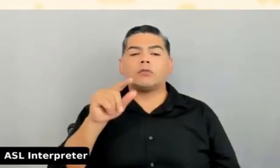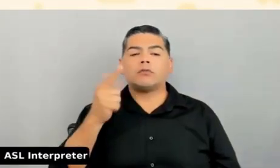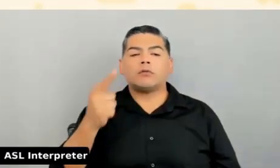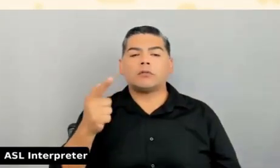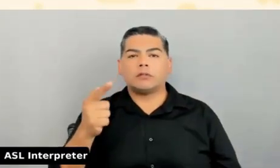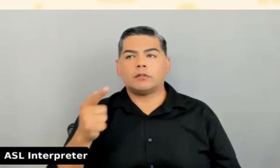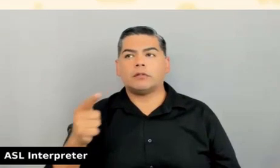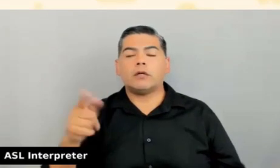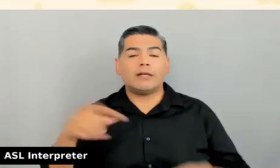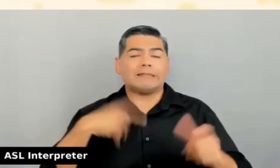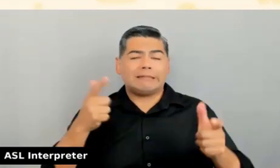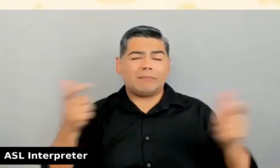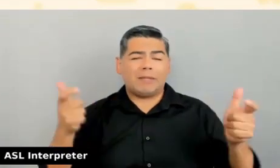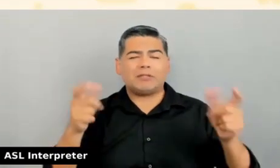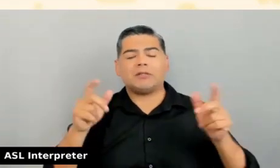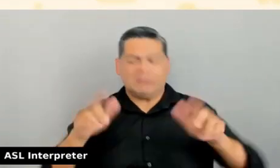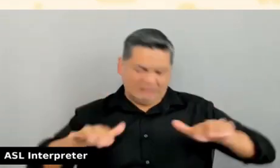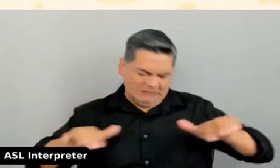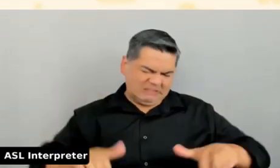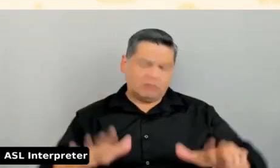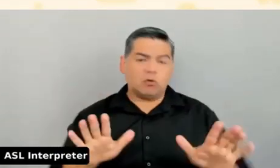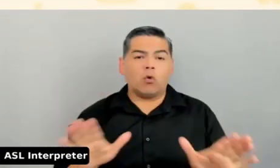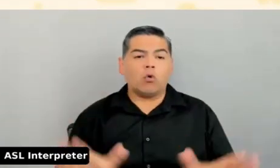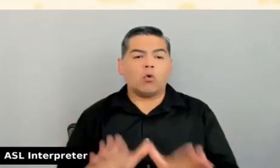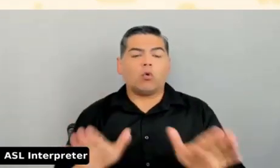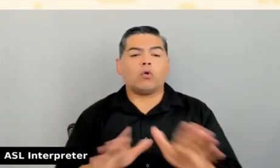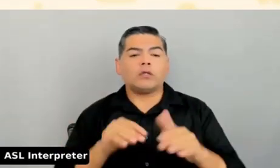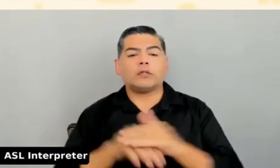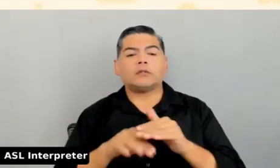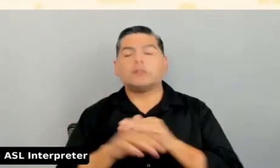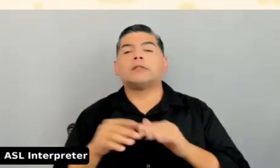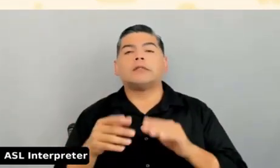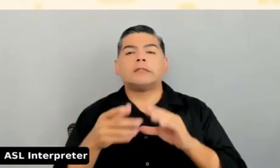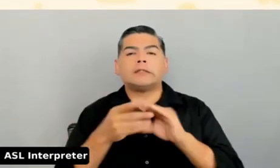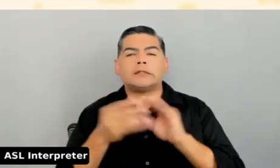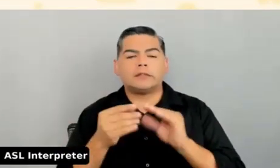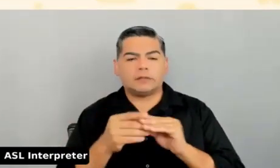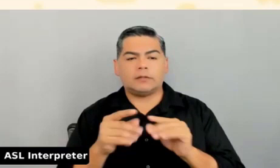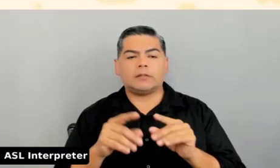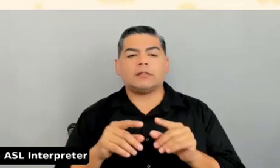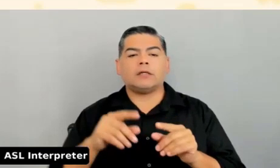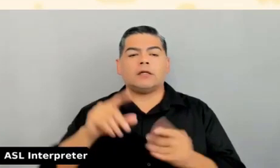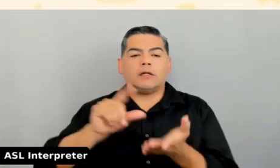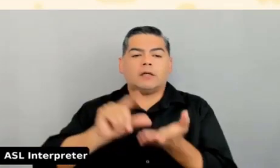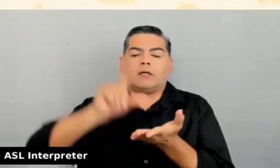I did a major push, encouraging the accessibility statements using font sizing and the REM so that it can easily